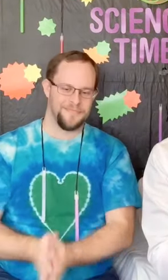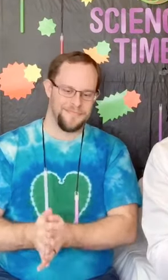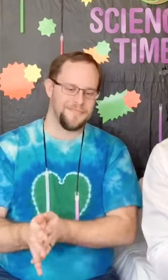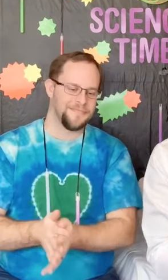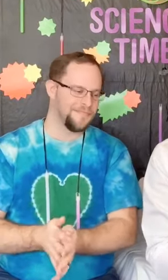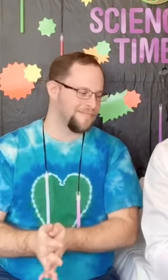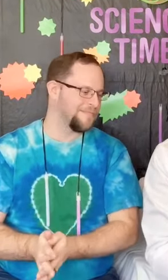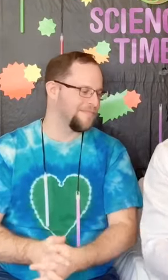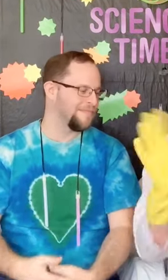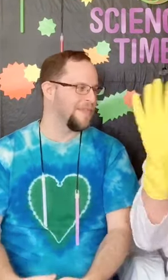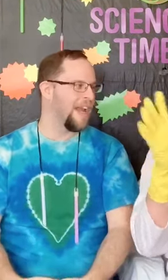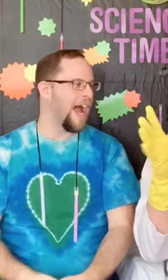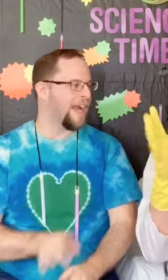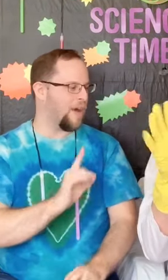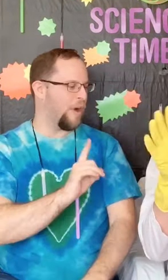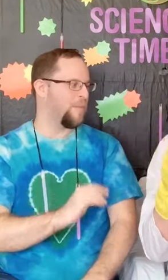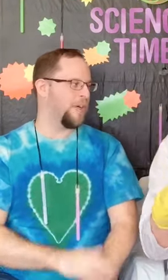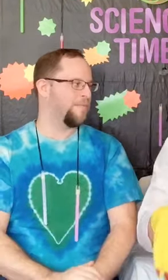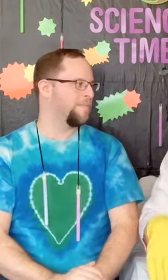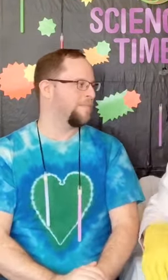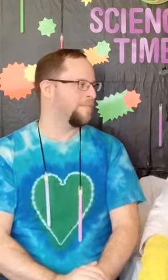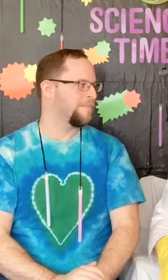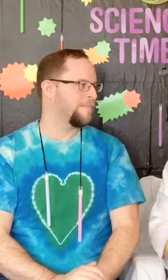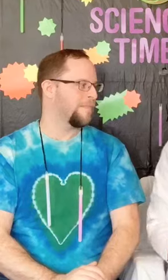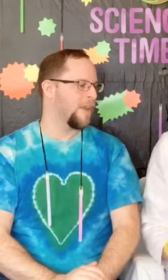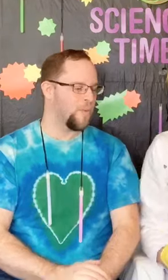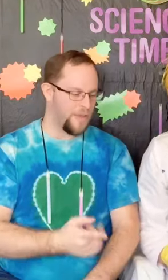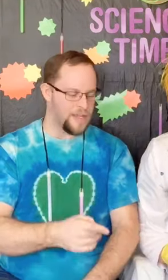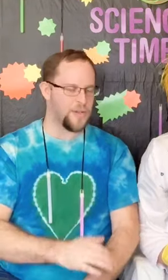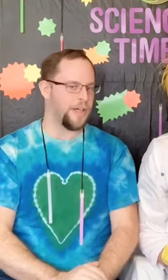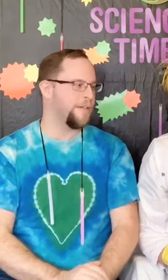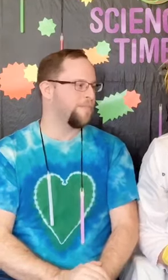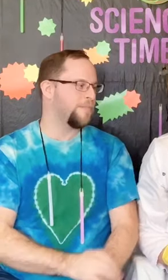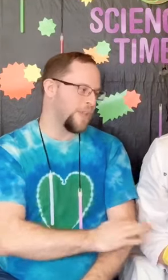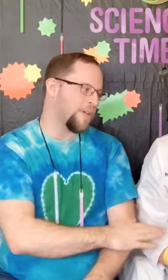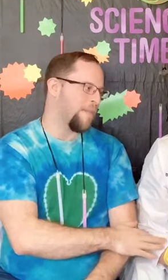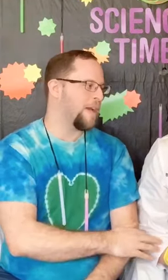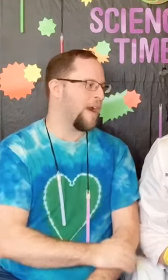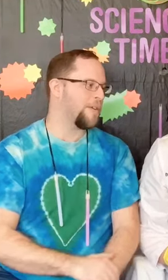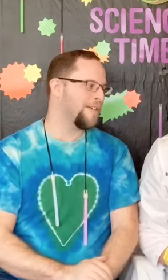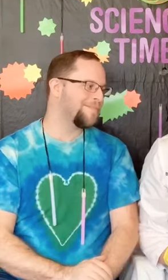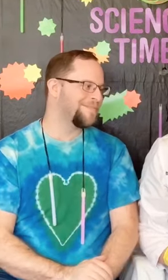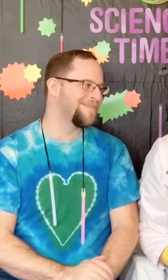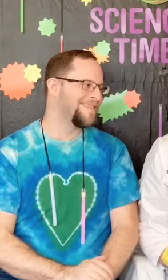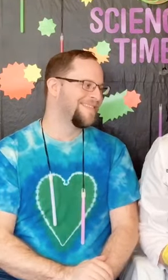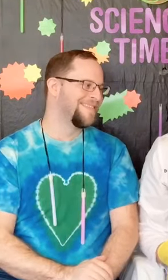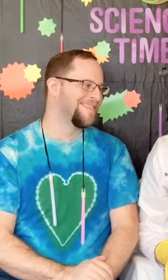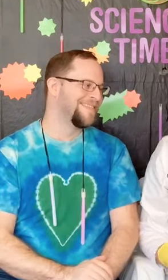joining us! Yay! AARON: I've got one more. CALI: Okay go ahead. AARON: With that story, you kept me grounded.